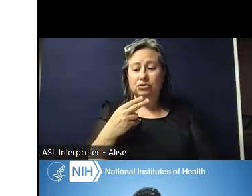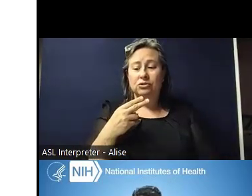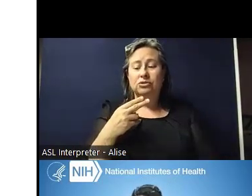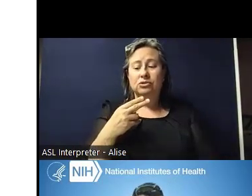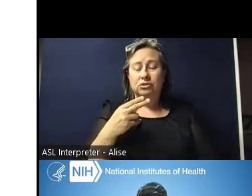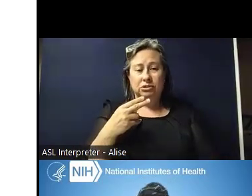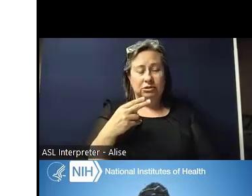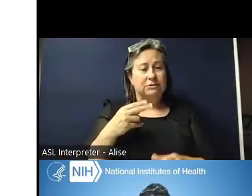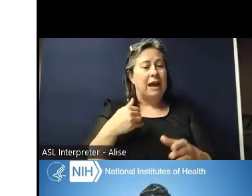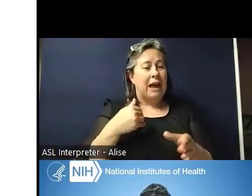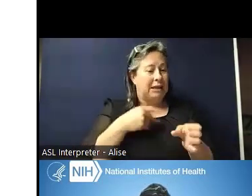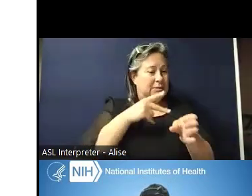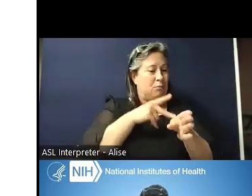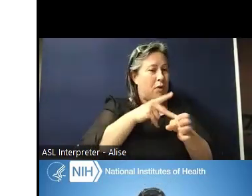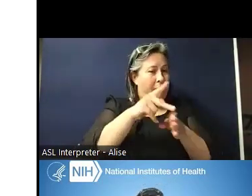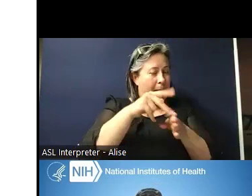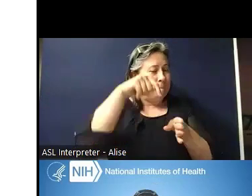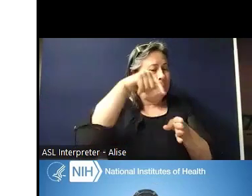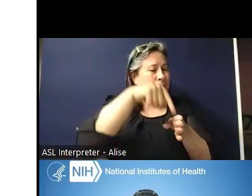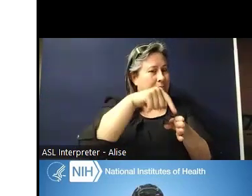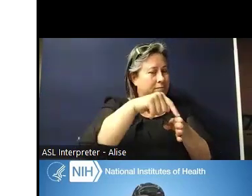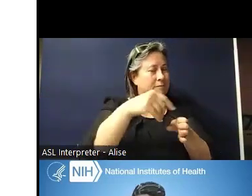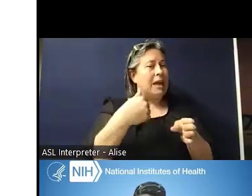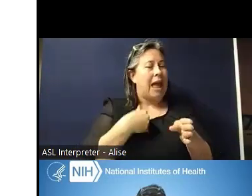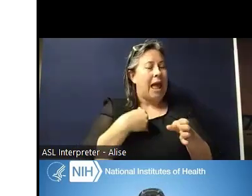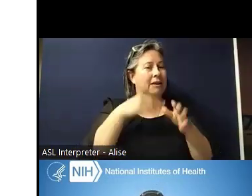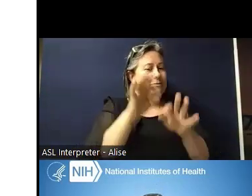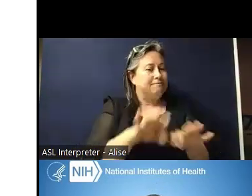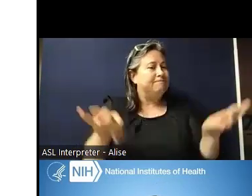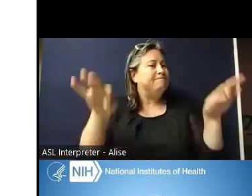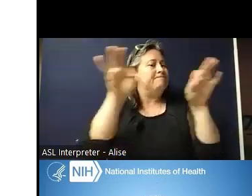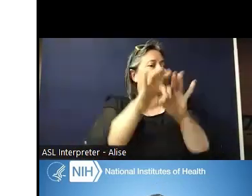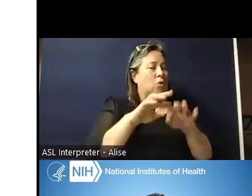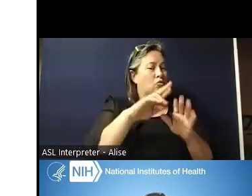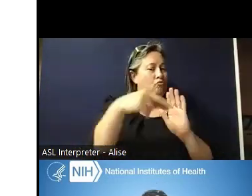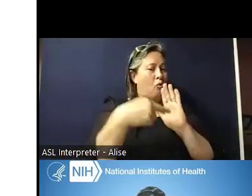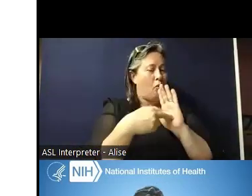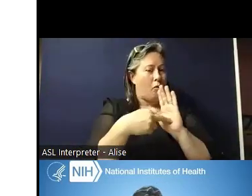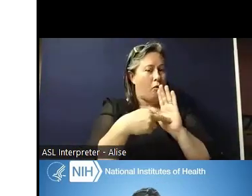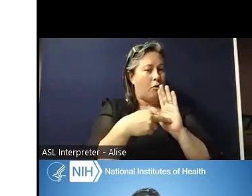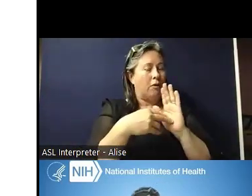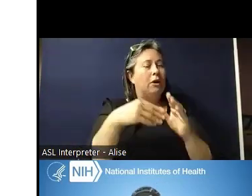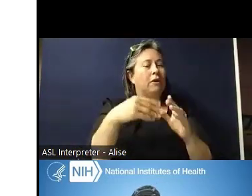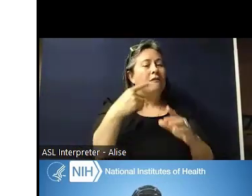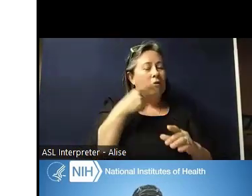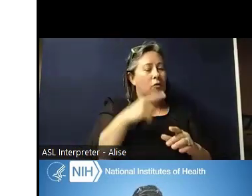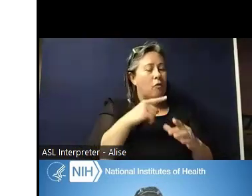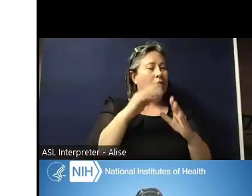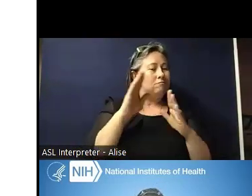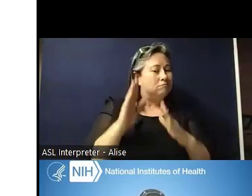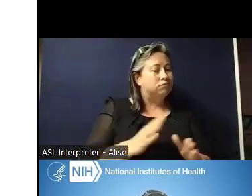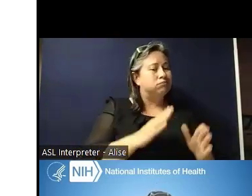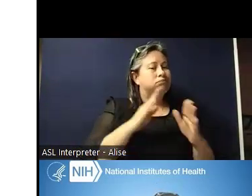as having the substantive role in conducting and planning the research and leading it.